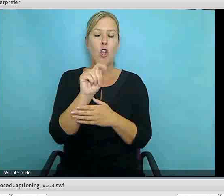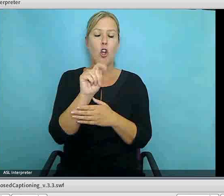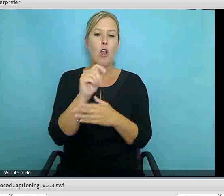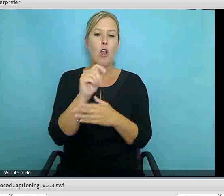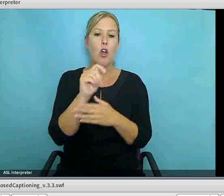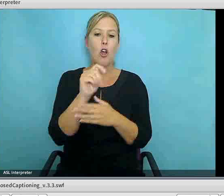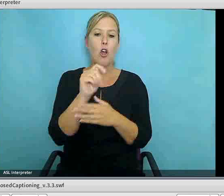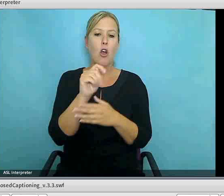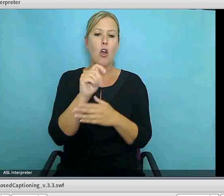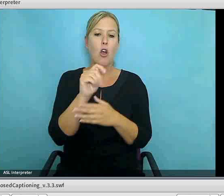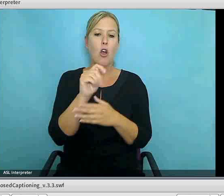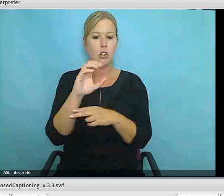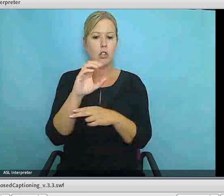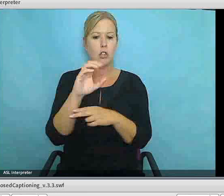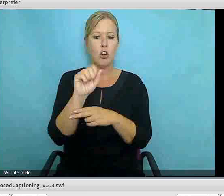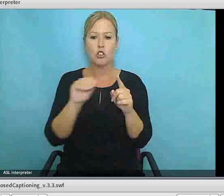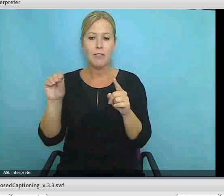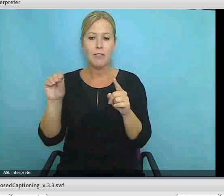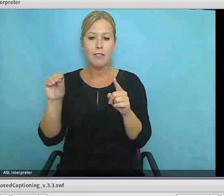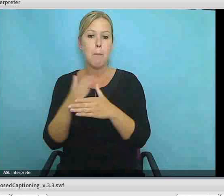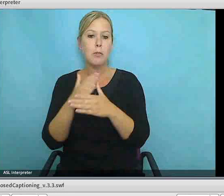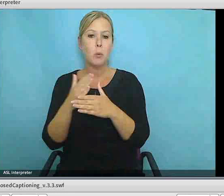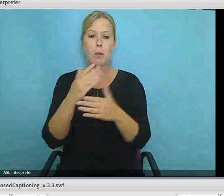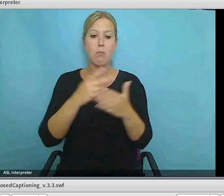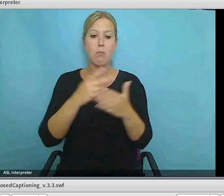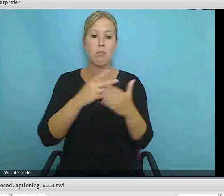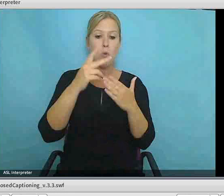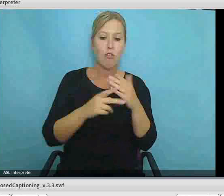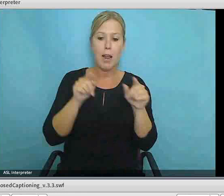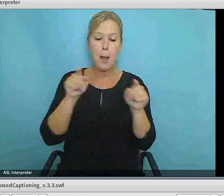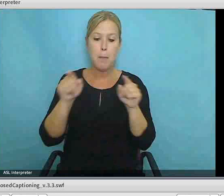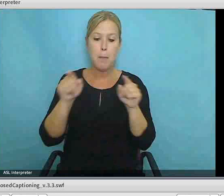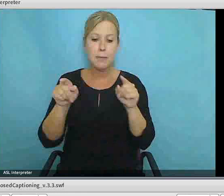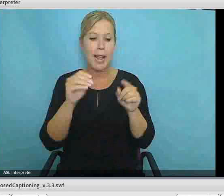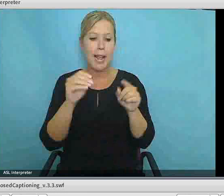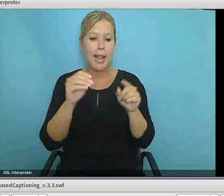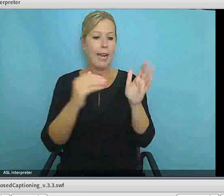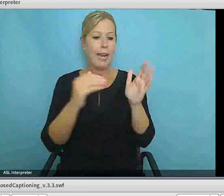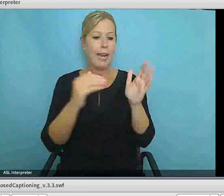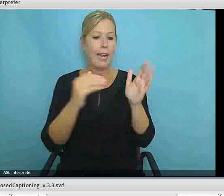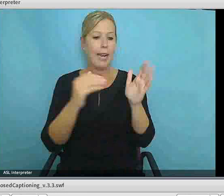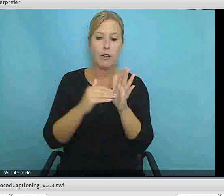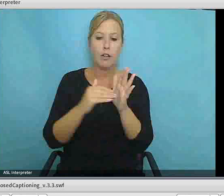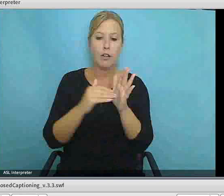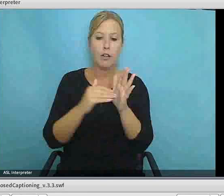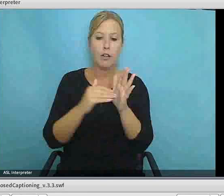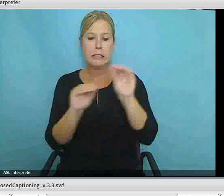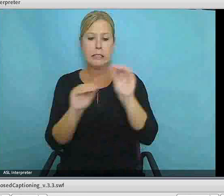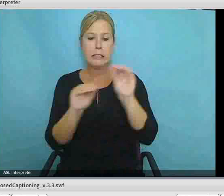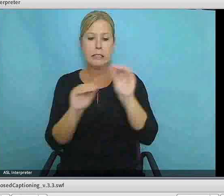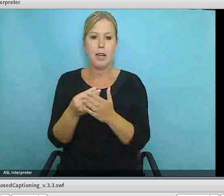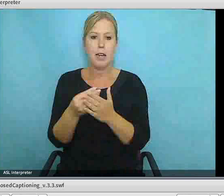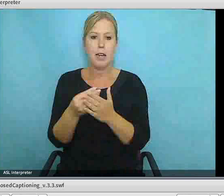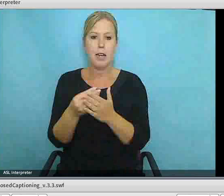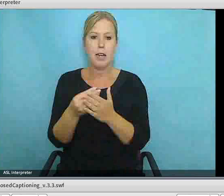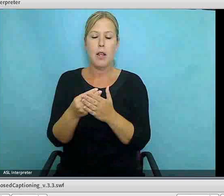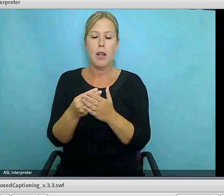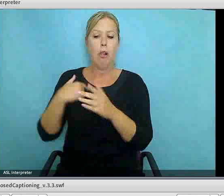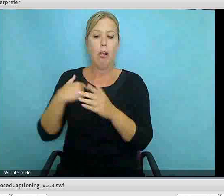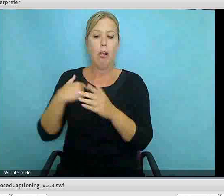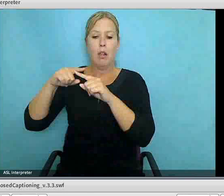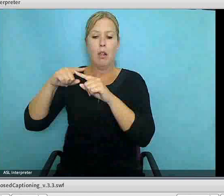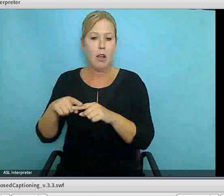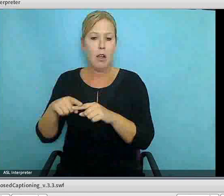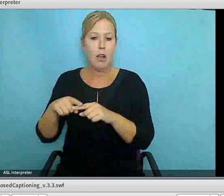programs and between different types of providers; and lessen the reliance on acute care by promoting